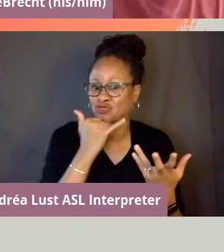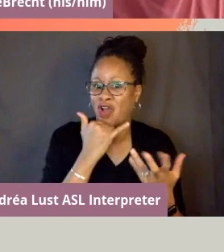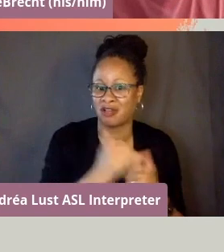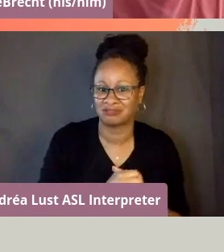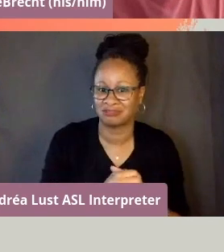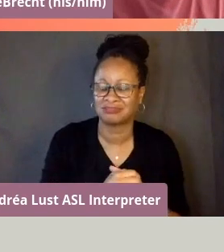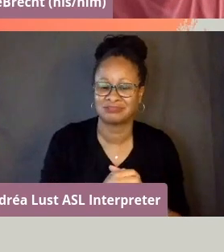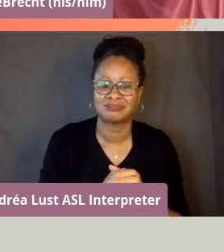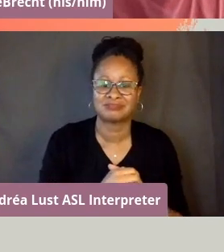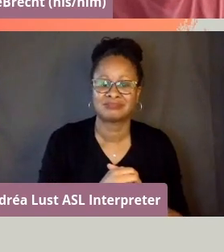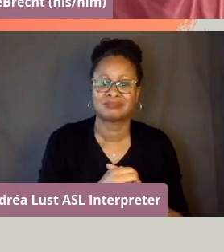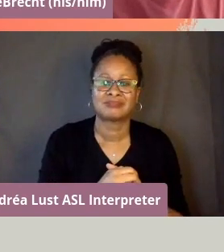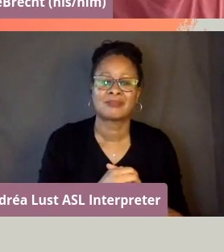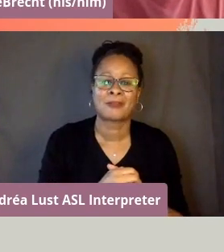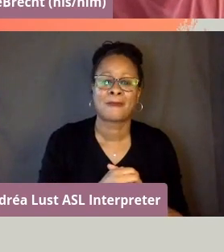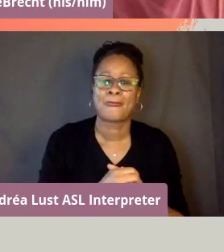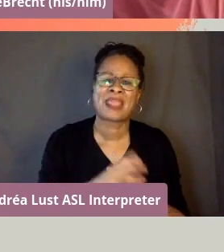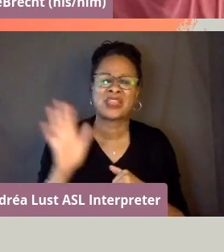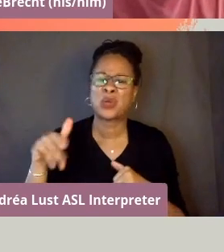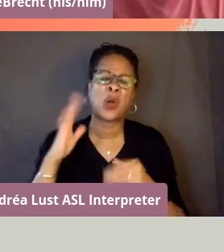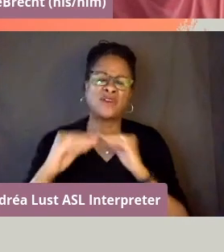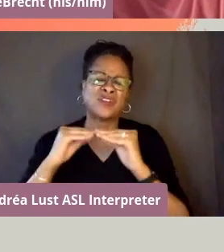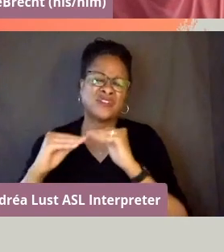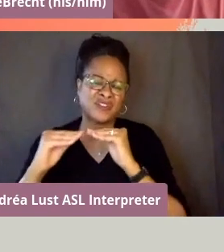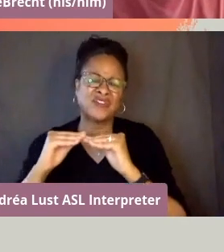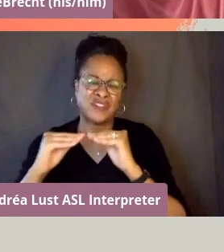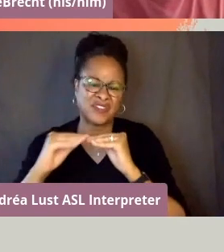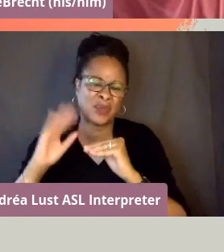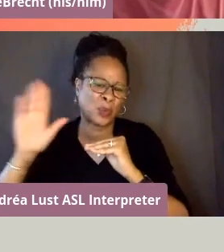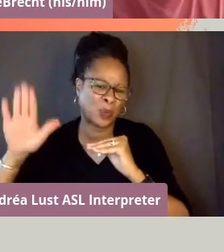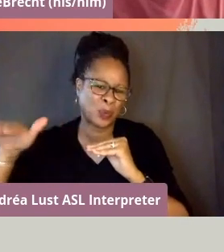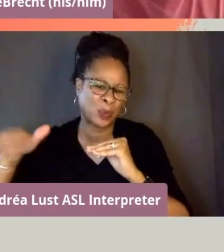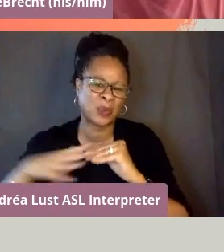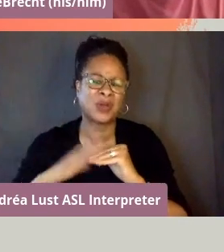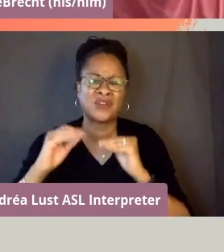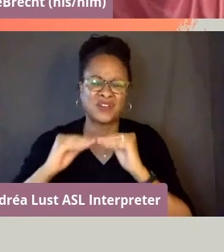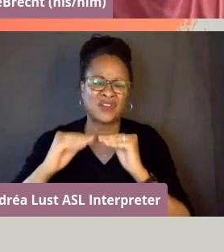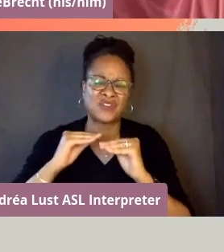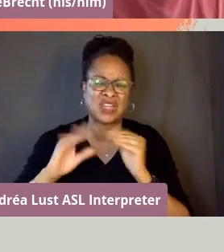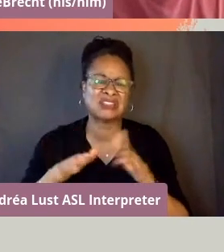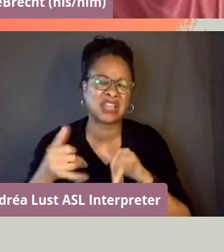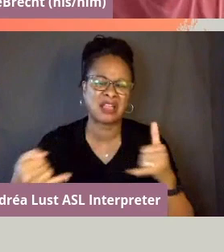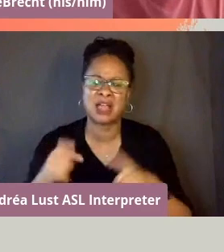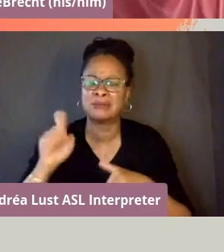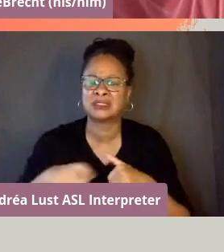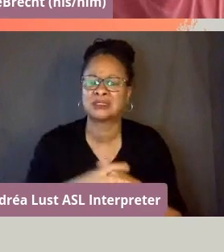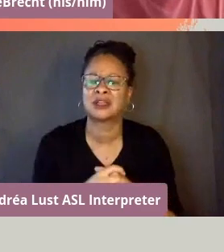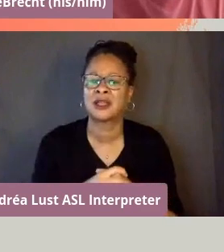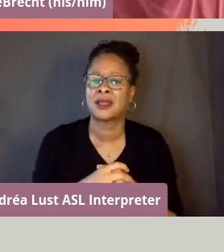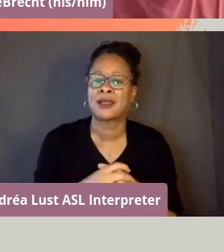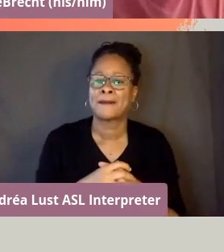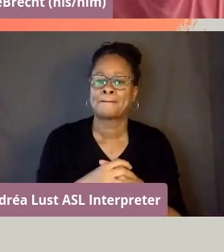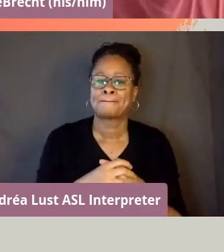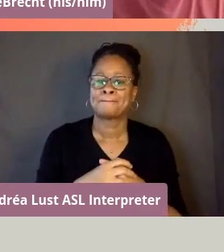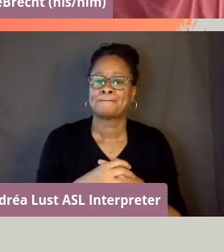And they were like, we're going to fix it. Like, deadline schmeadline. Right.